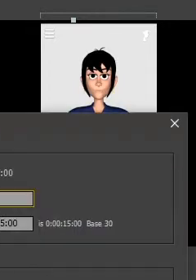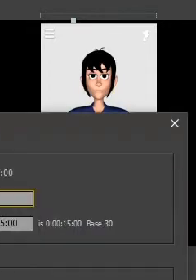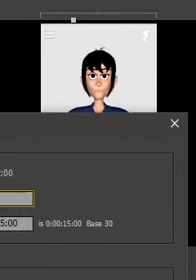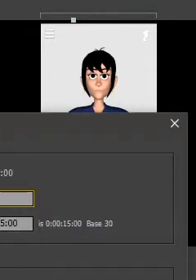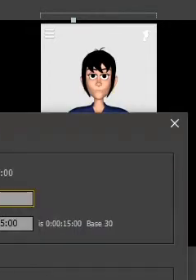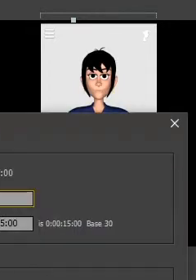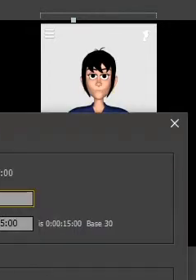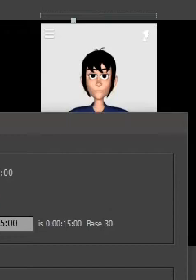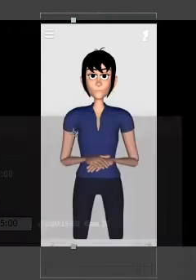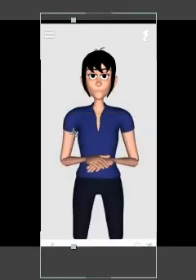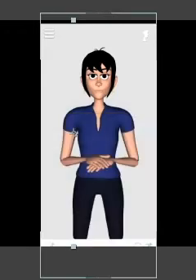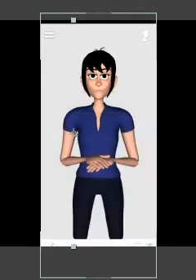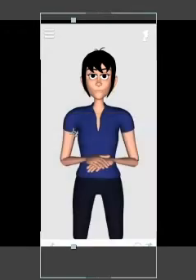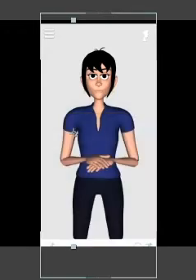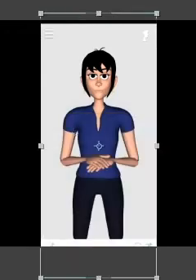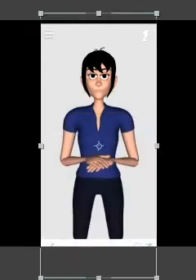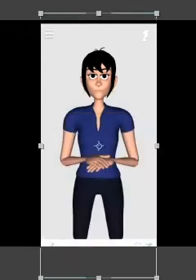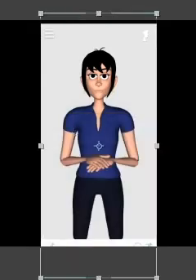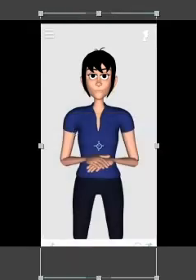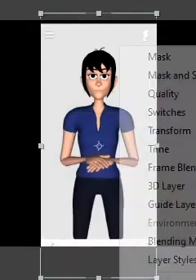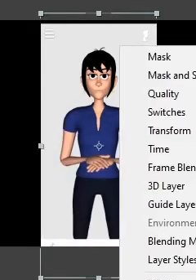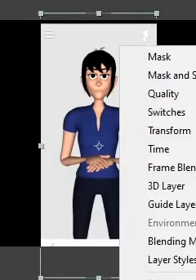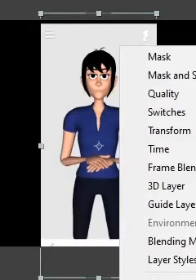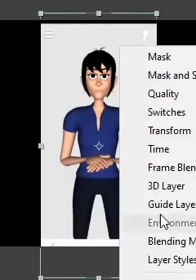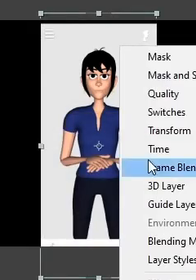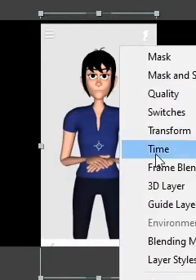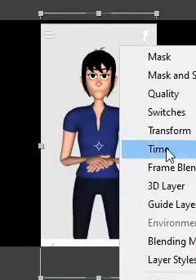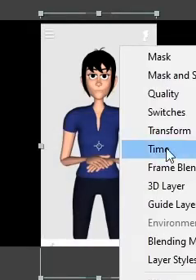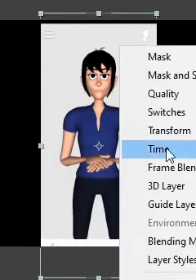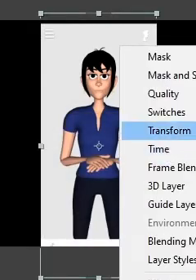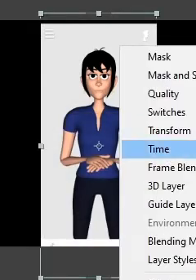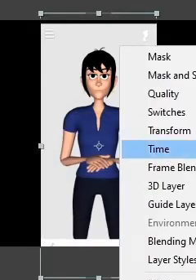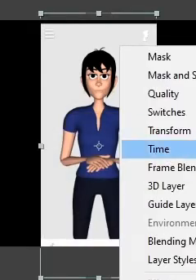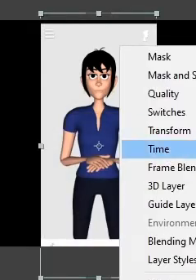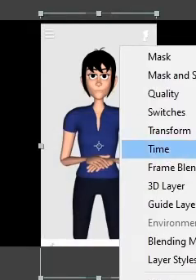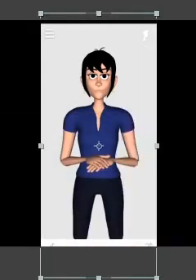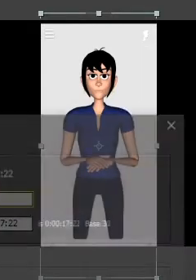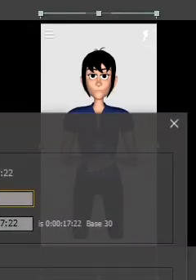15 seconds. The doll also has to have. Up to 15 seconds.